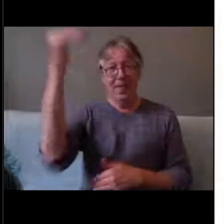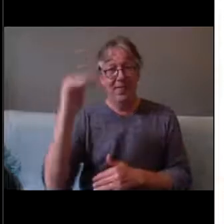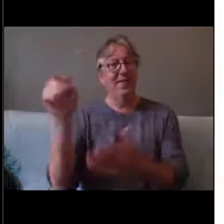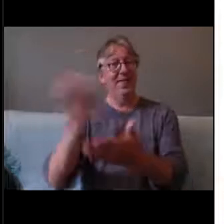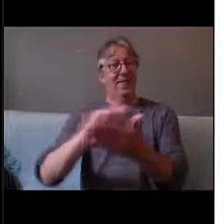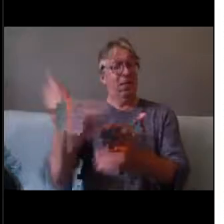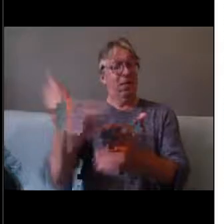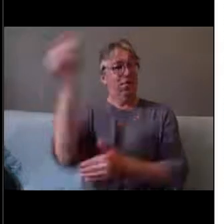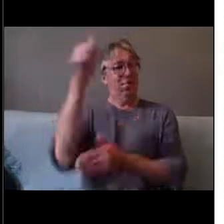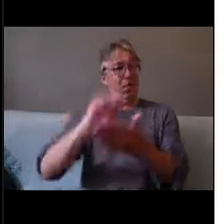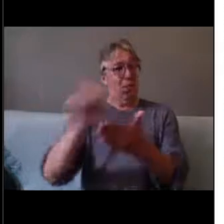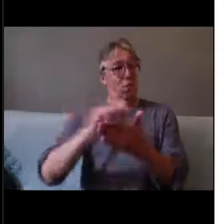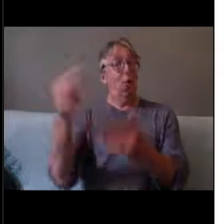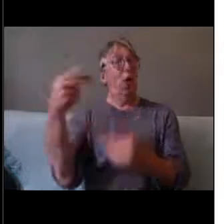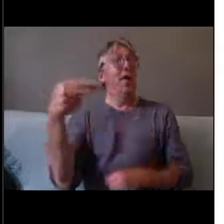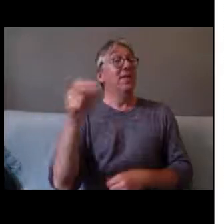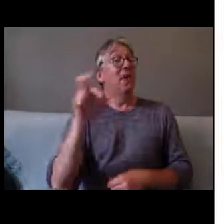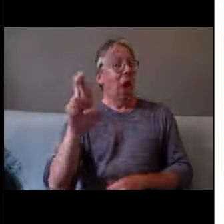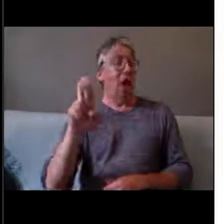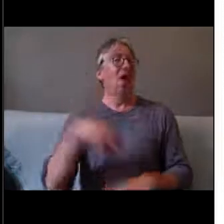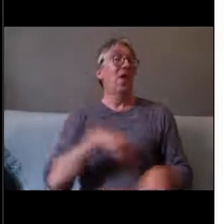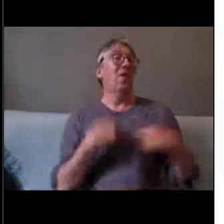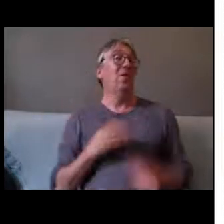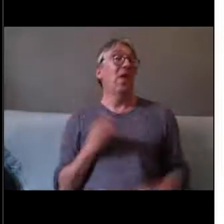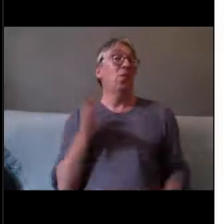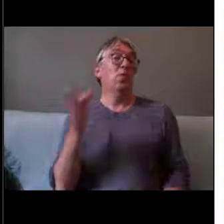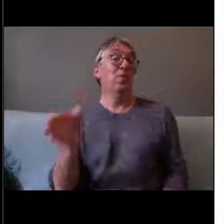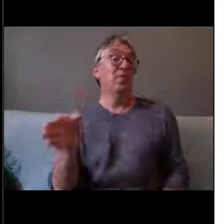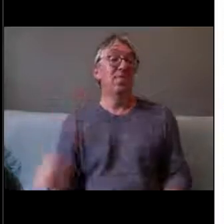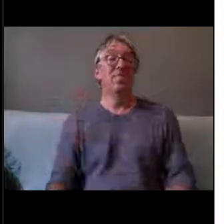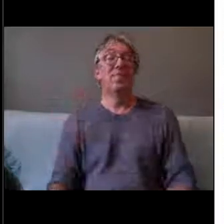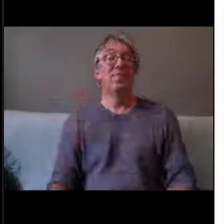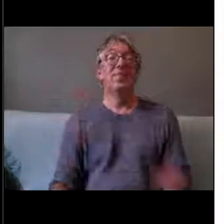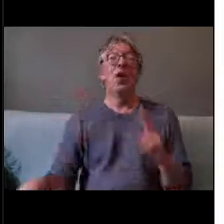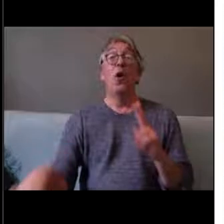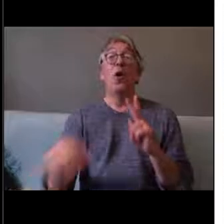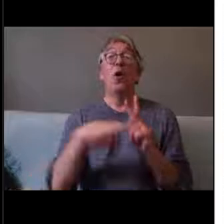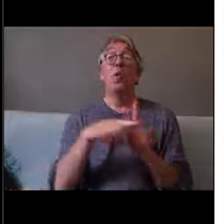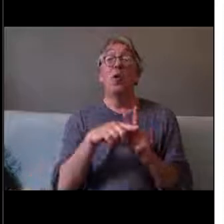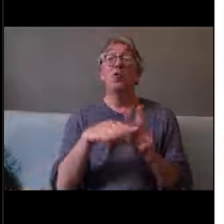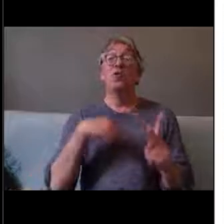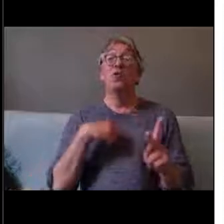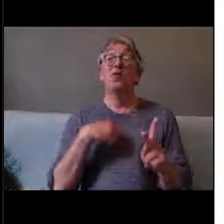And I'm part of the UNV talent programme for young professionals with disabilities.